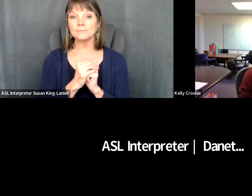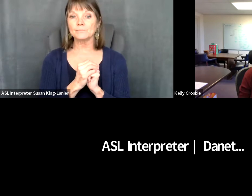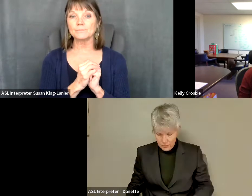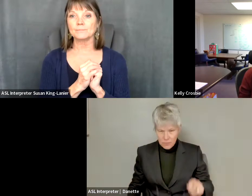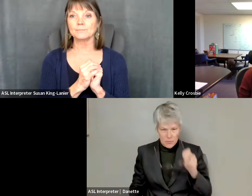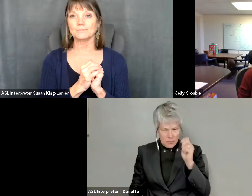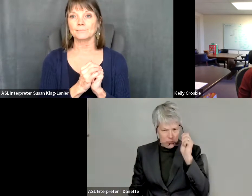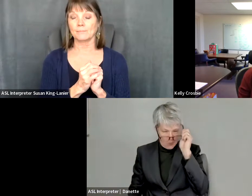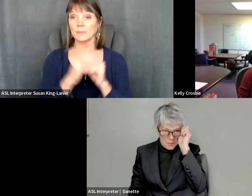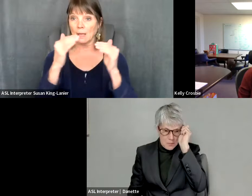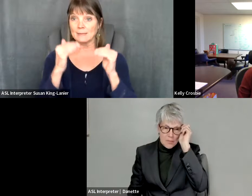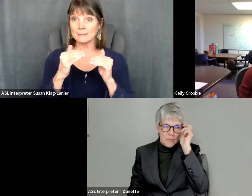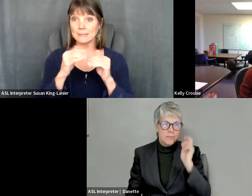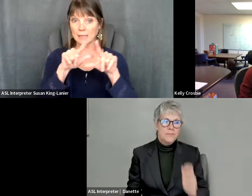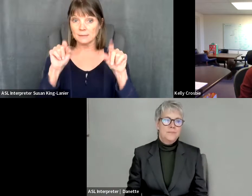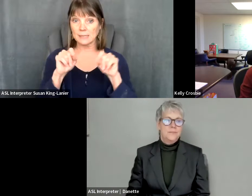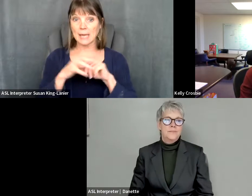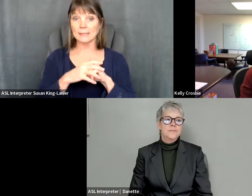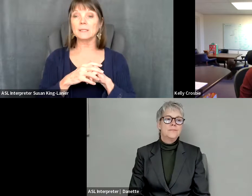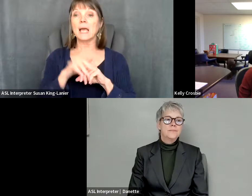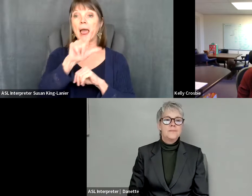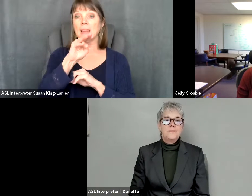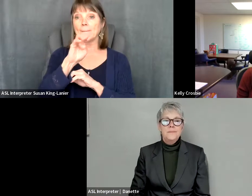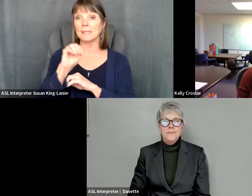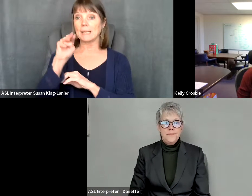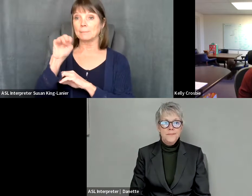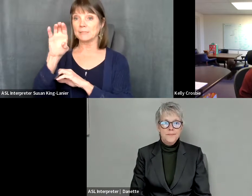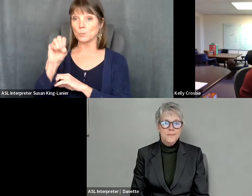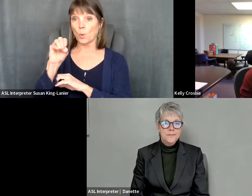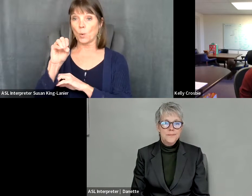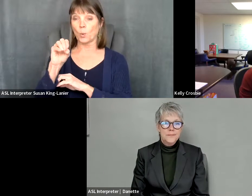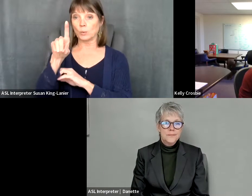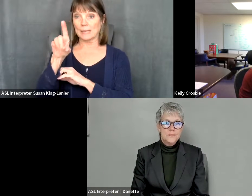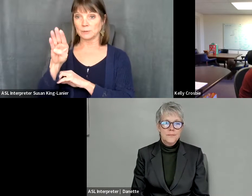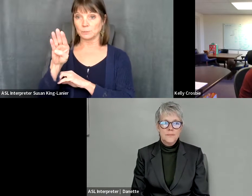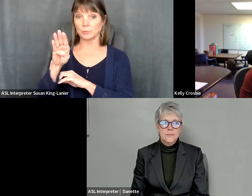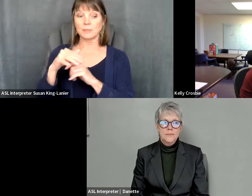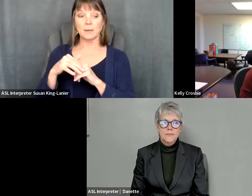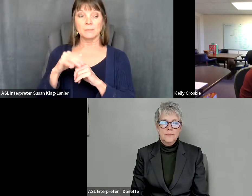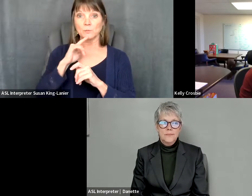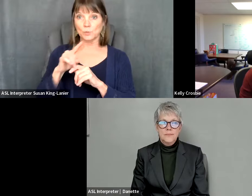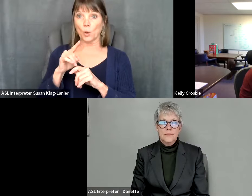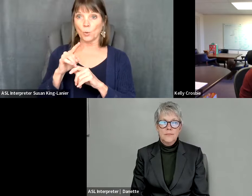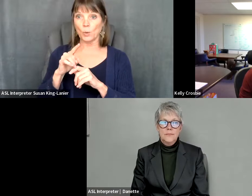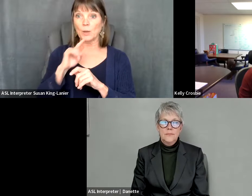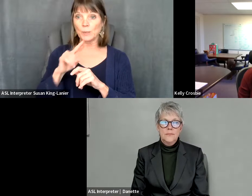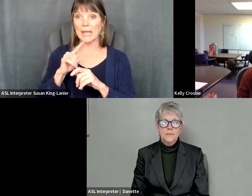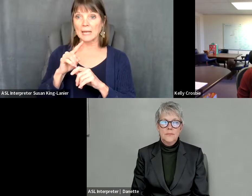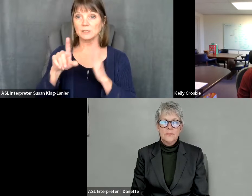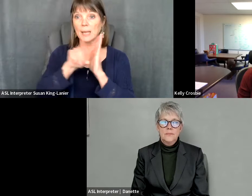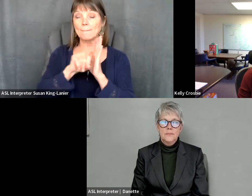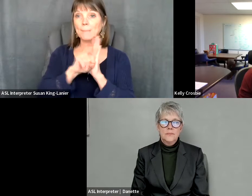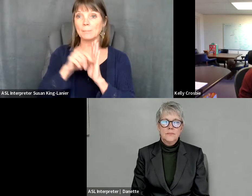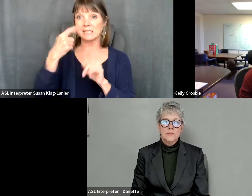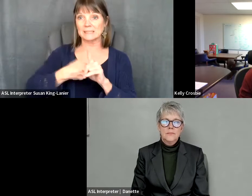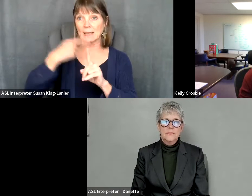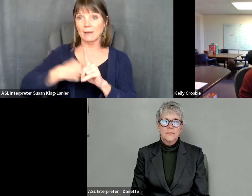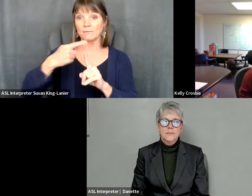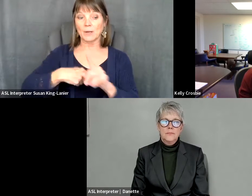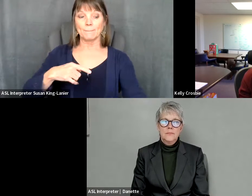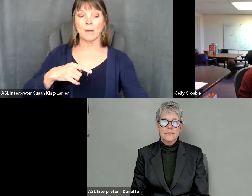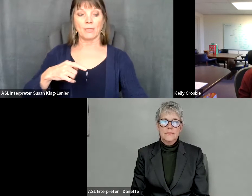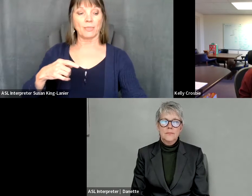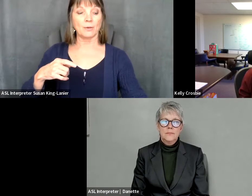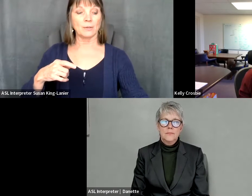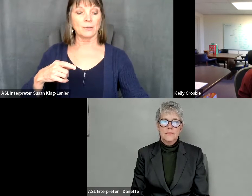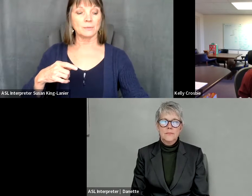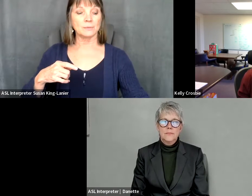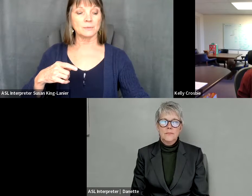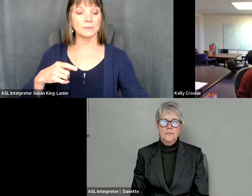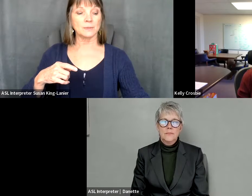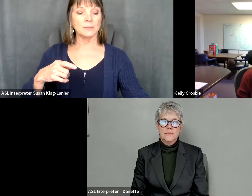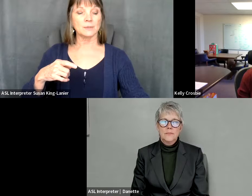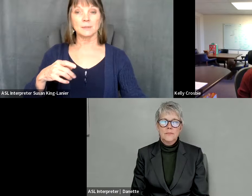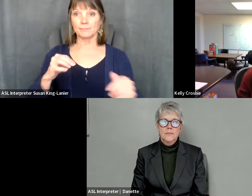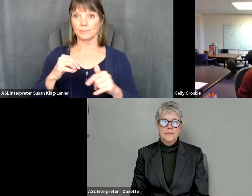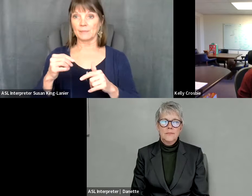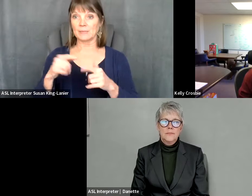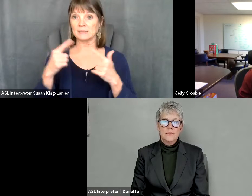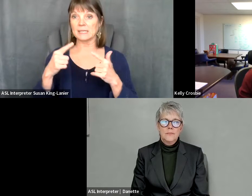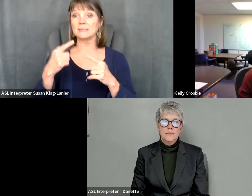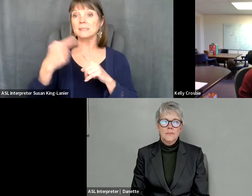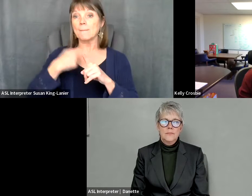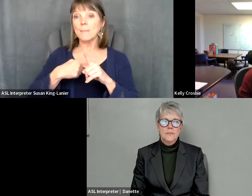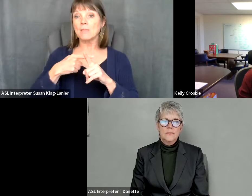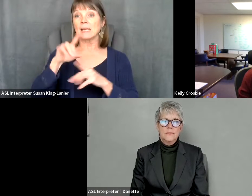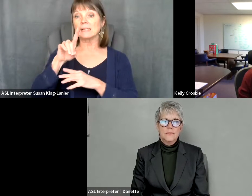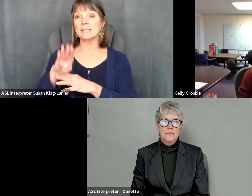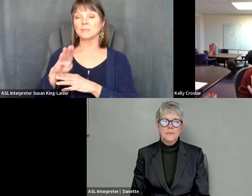Kelly Crosbie: Another reminder to you all is our L. Me Andco dashboard. I bring this up because we actually publish the dashboard every month, and I want to make sure folks are taking a look at it. This is a department-wide, monthly dashboard of key outcomes in our behavioral health system.